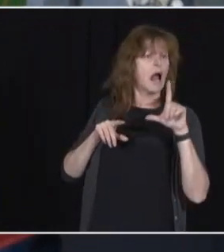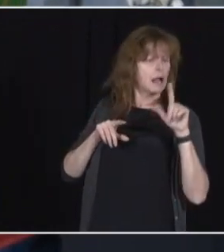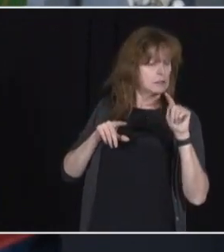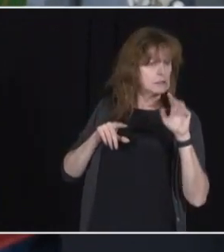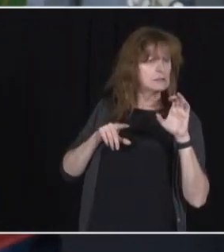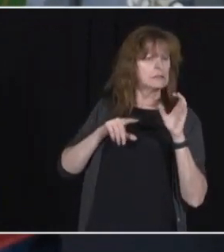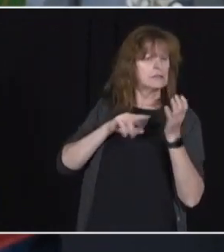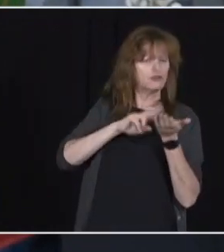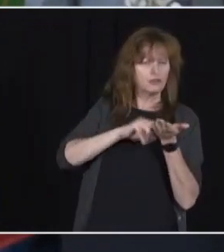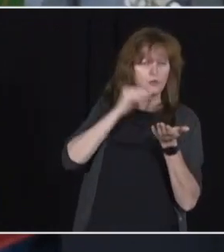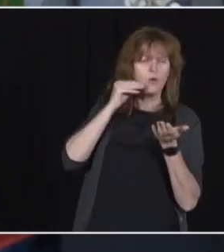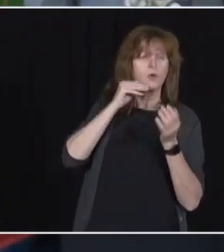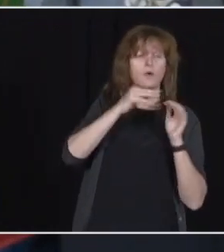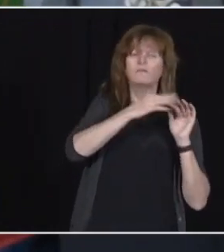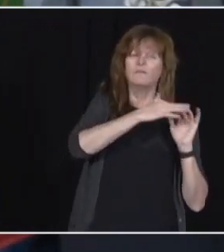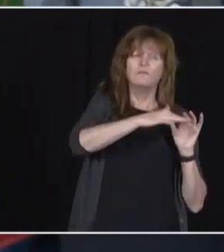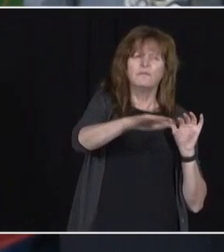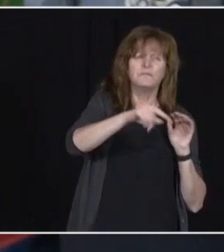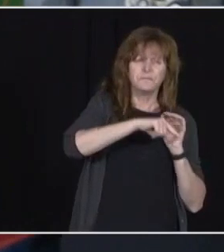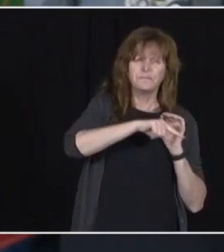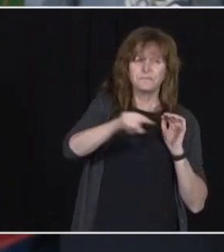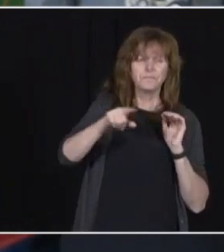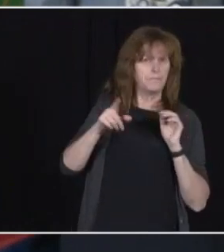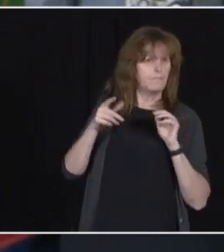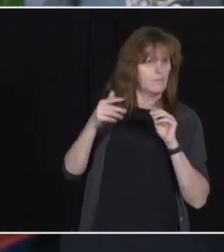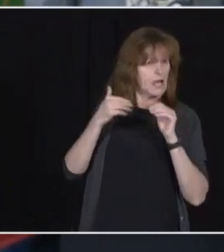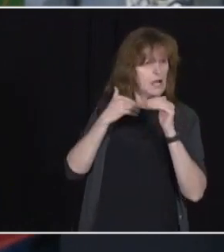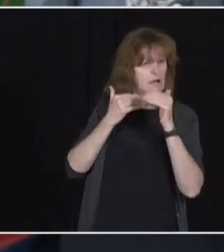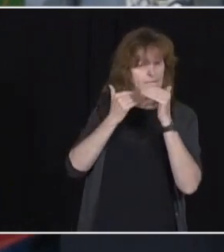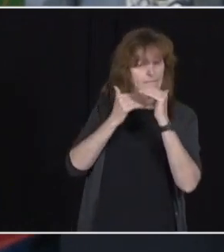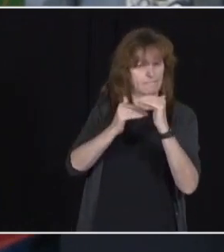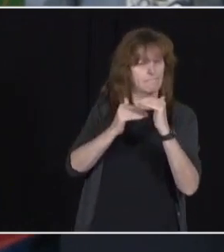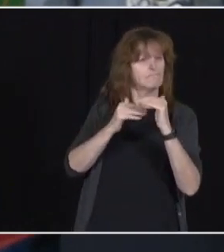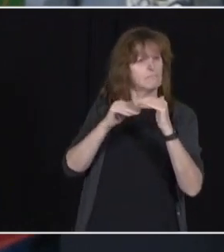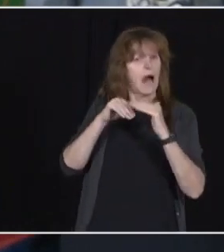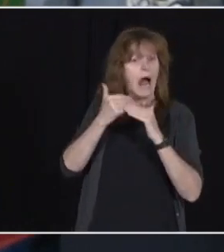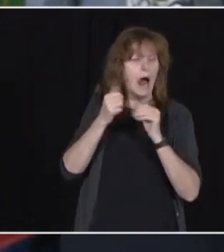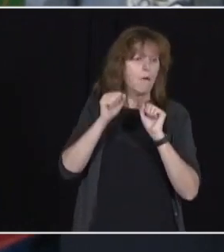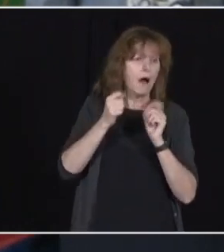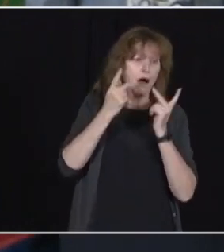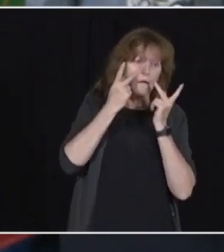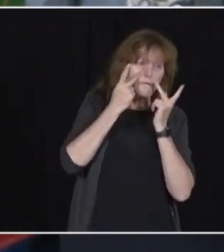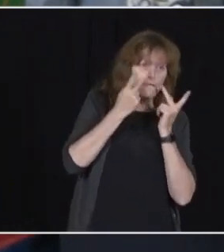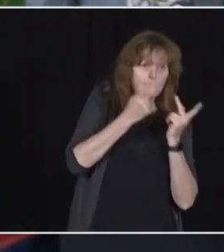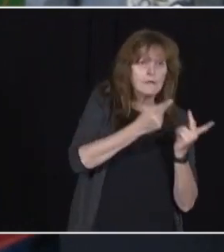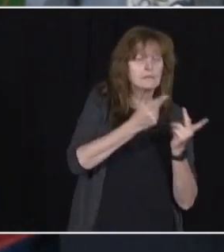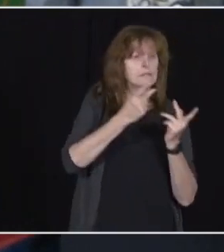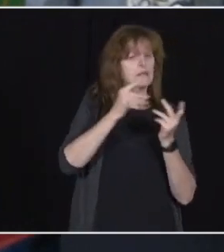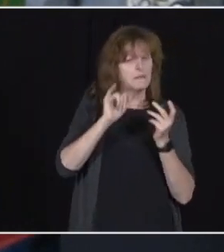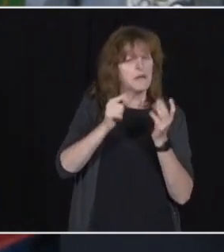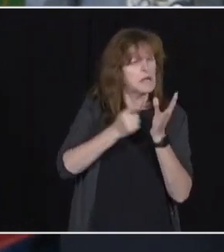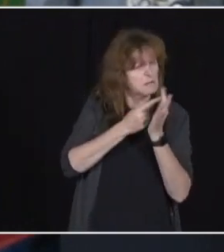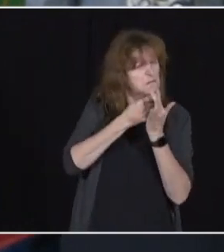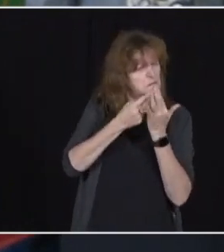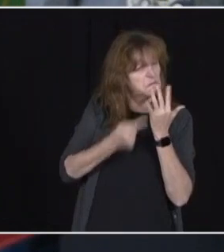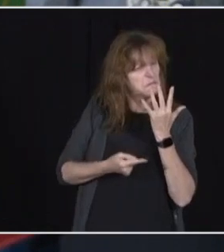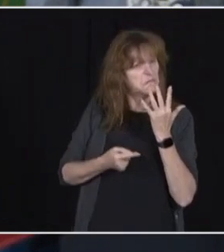people going into long-term care homes , and you have had a situation where family